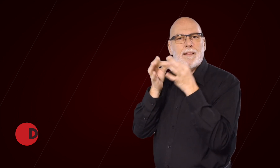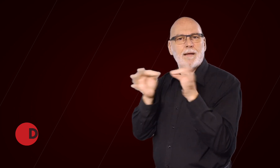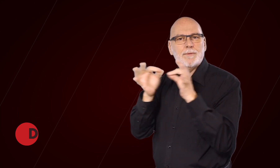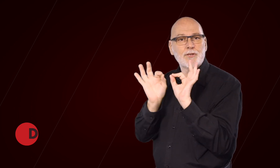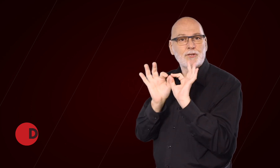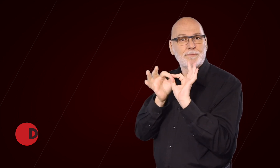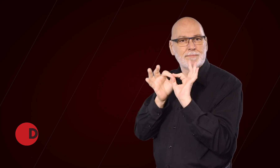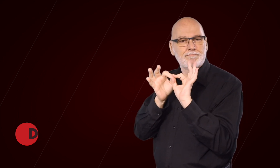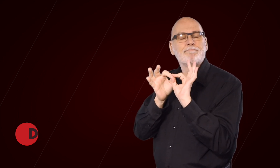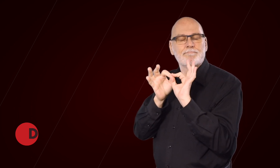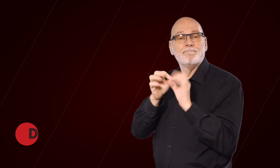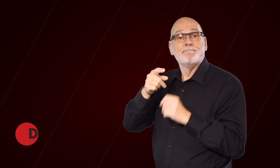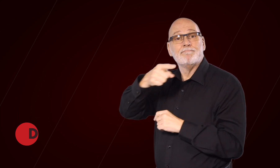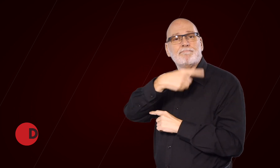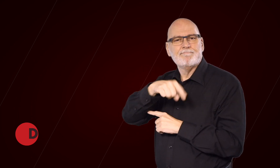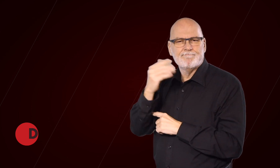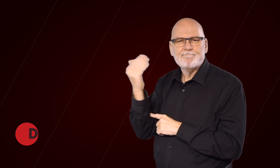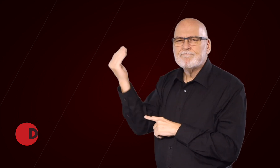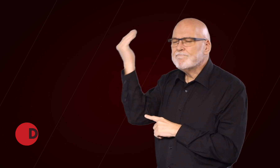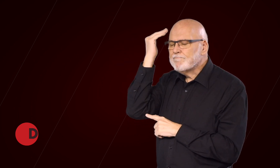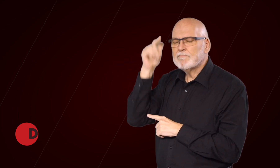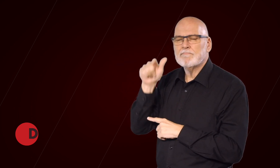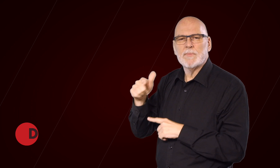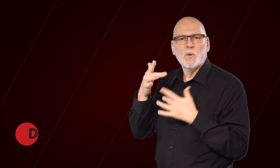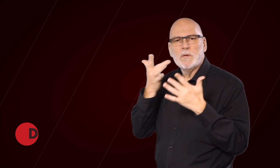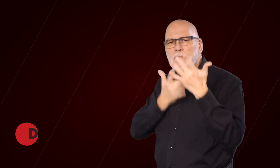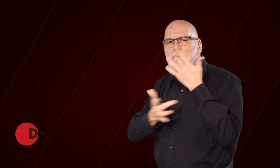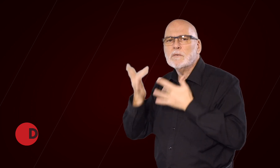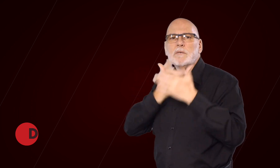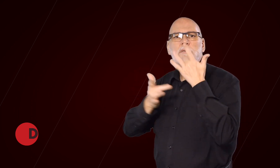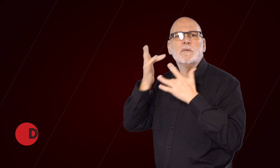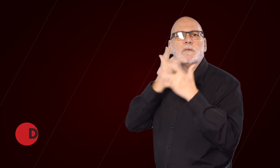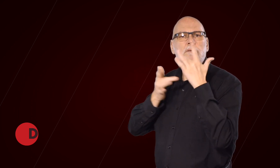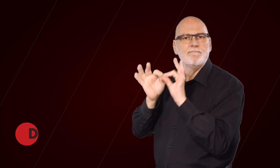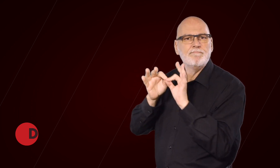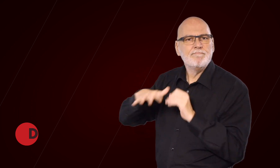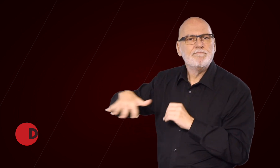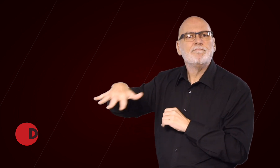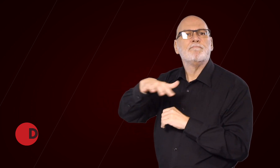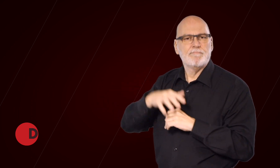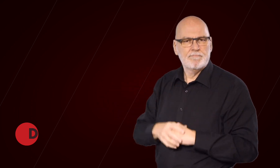is acutely aware of the shortage in the field… “Demand for interpreting